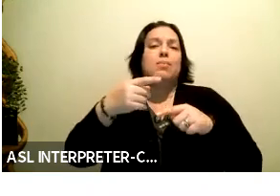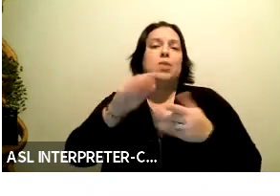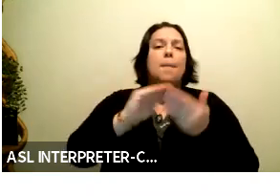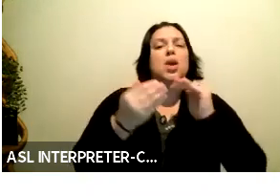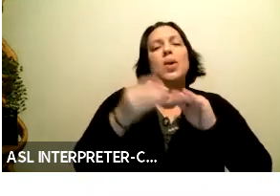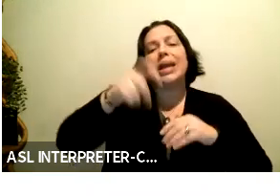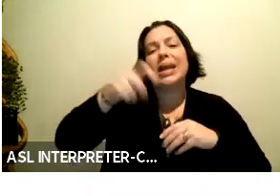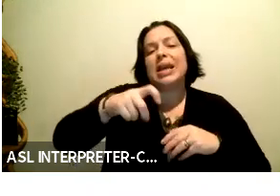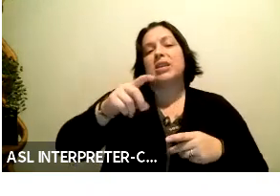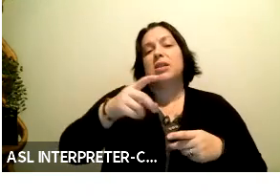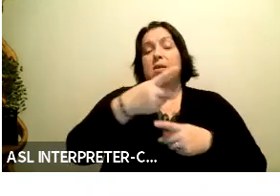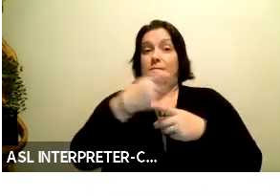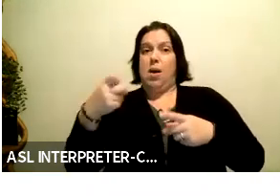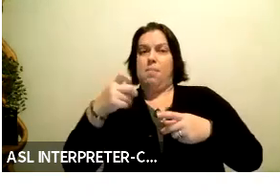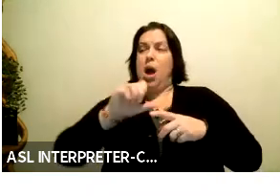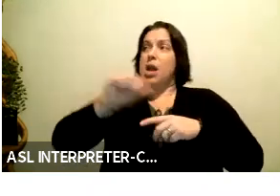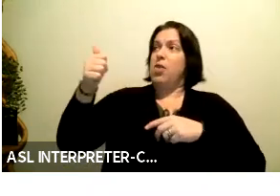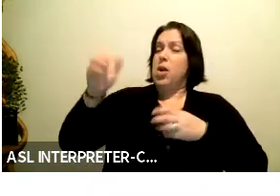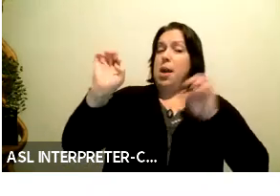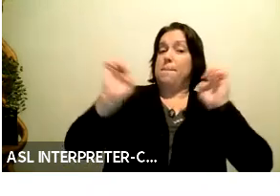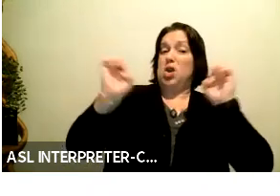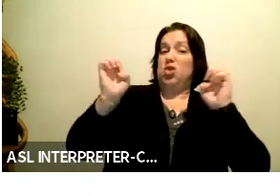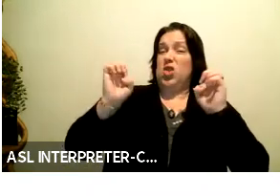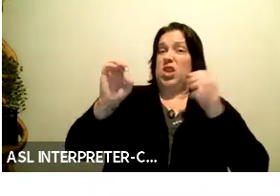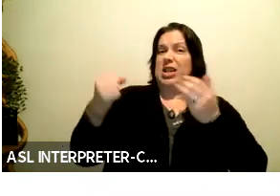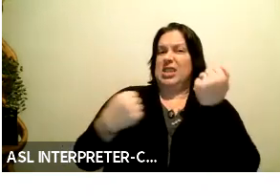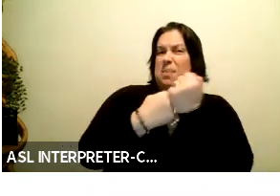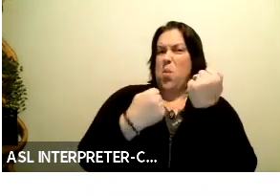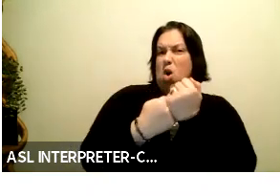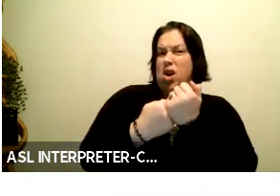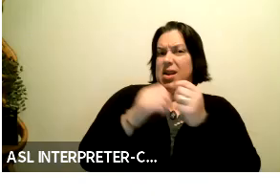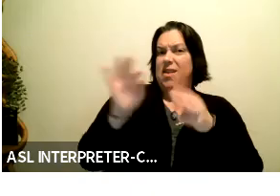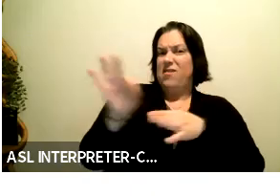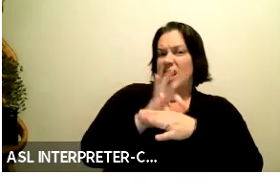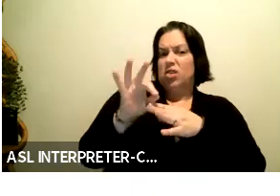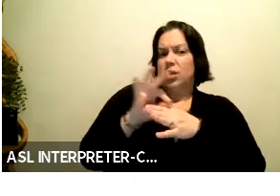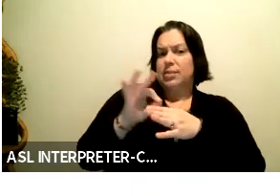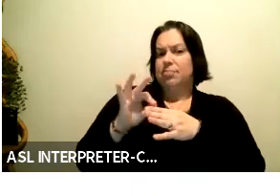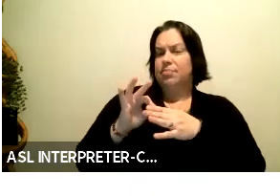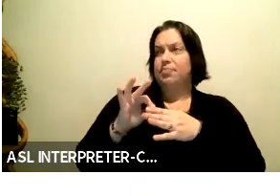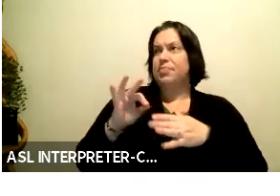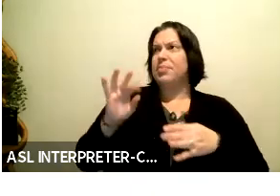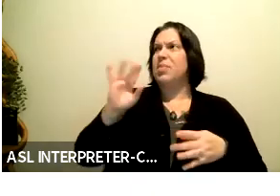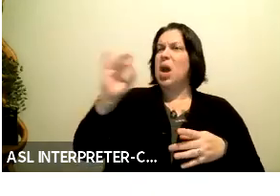another community partner that affected the way that you did your role in emergency operations